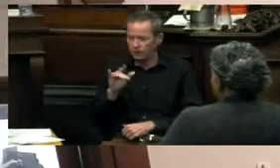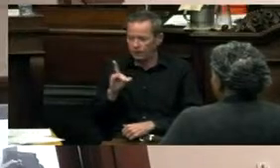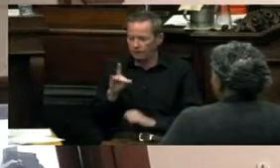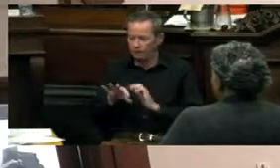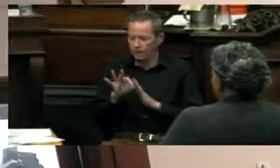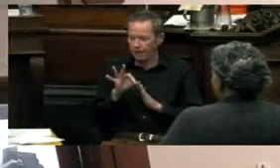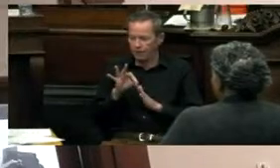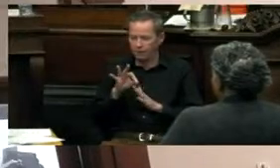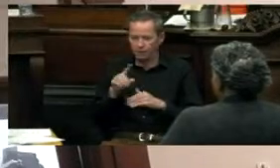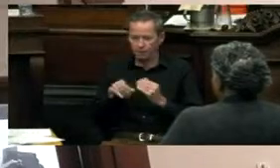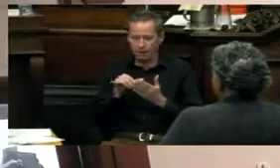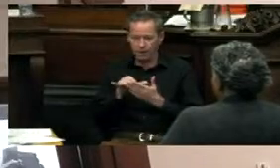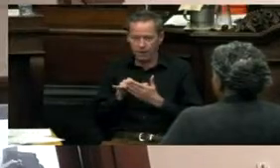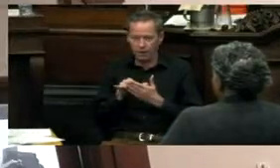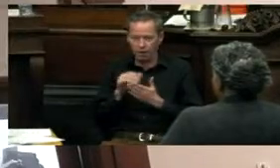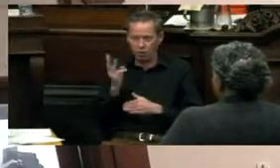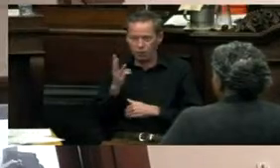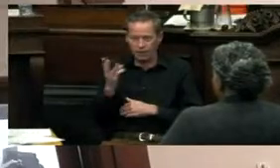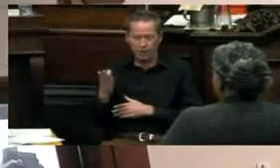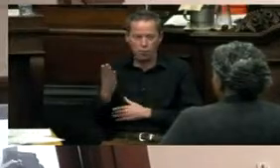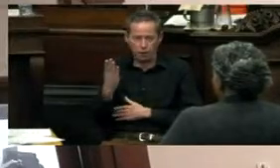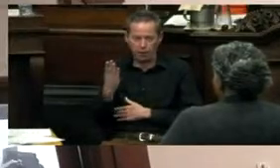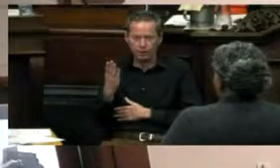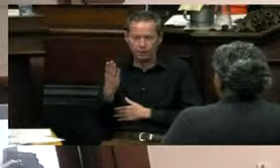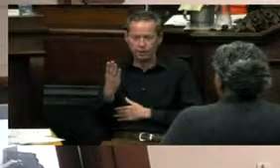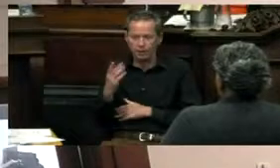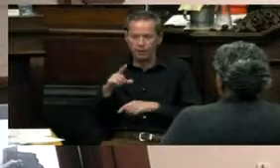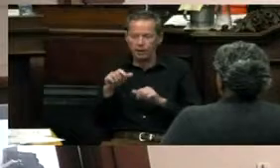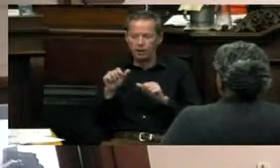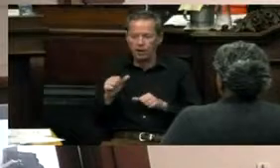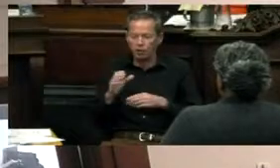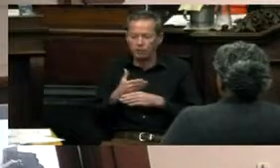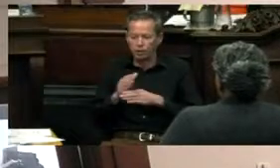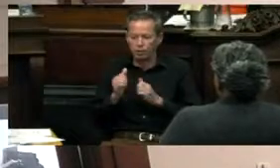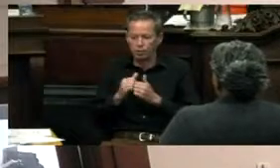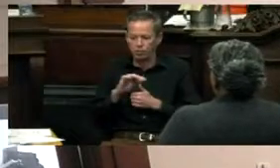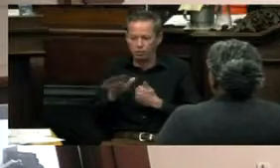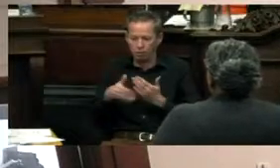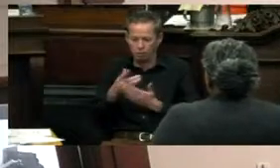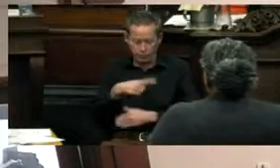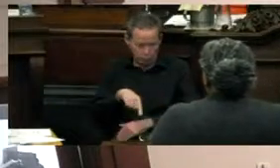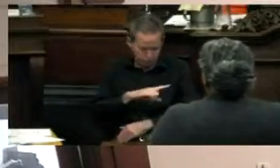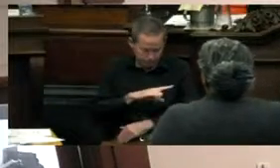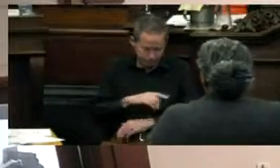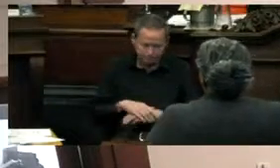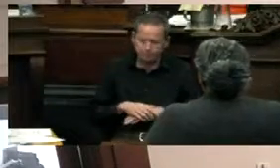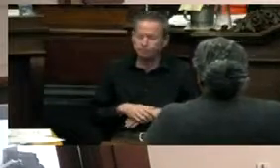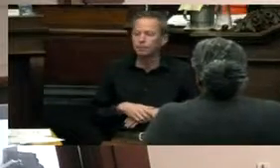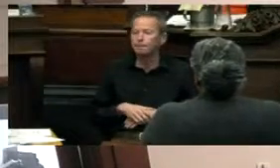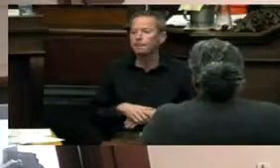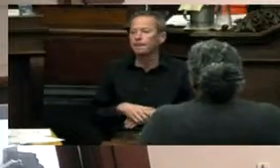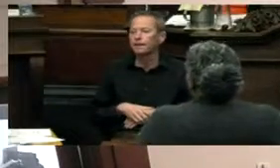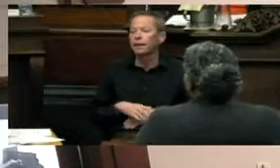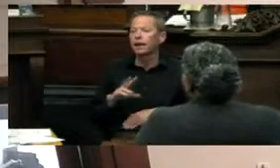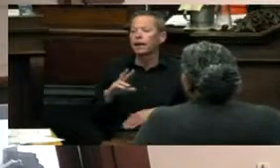The first being an apology to all of council because I did find out about this Wednesday